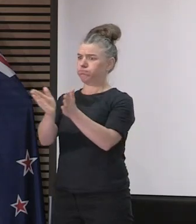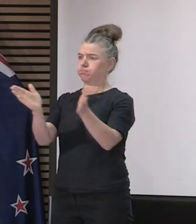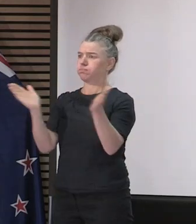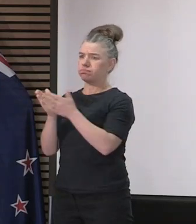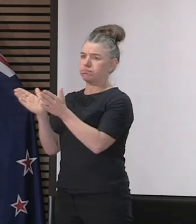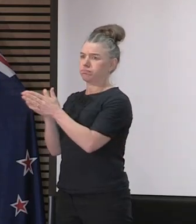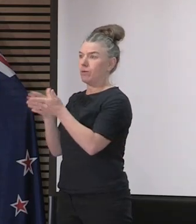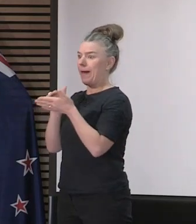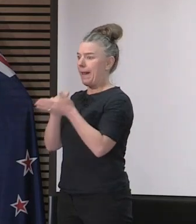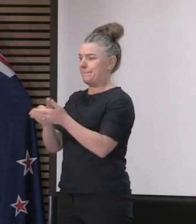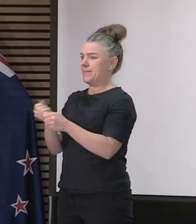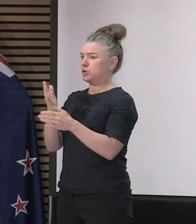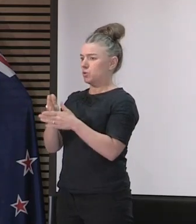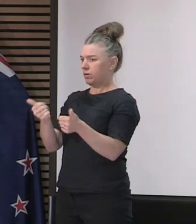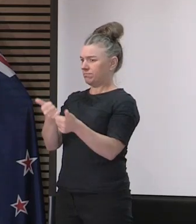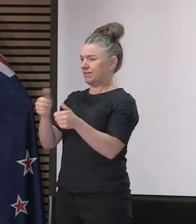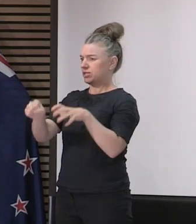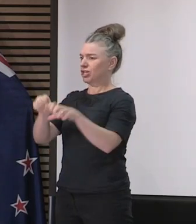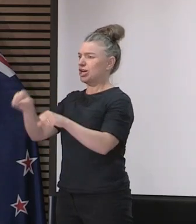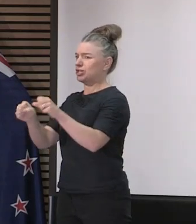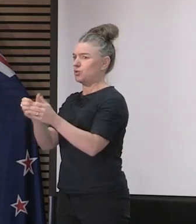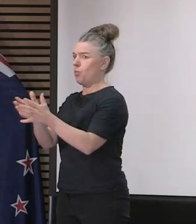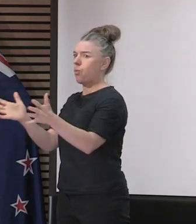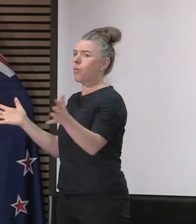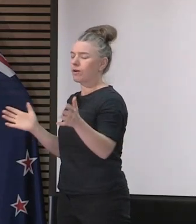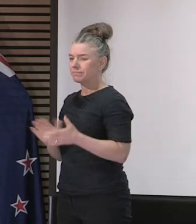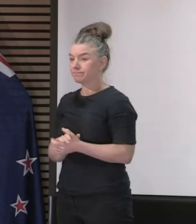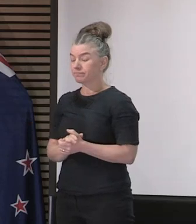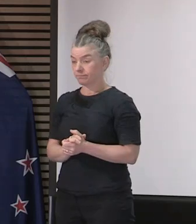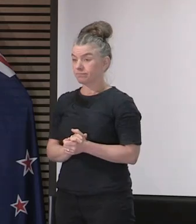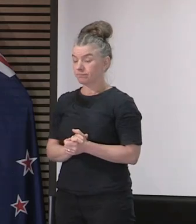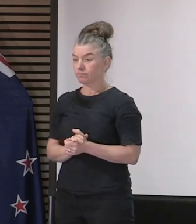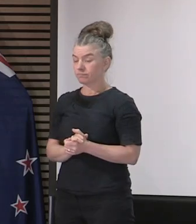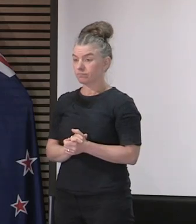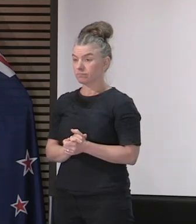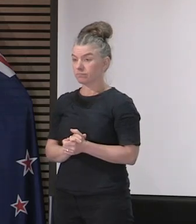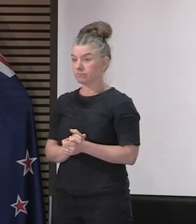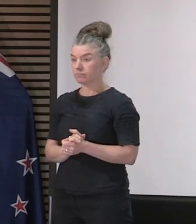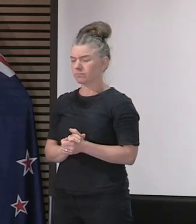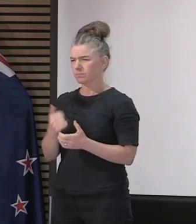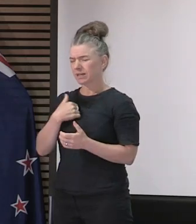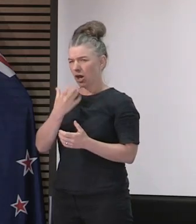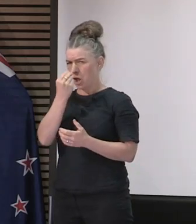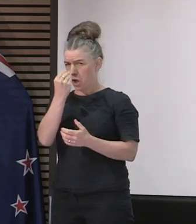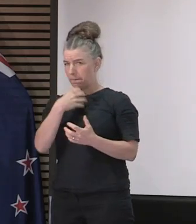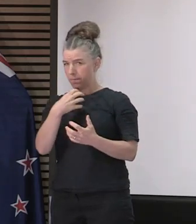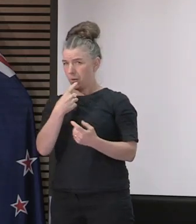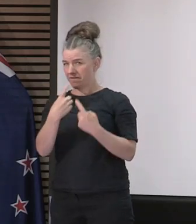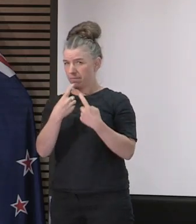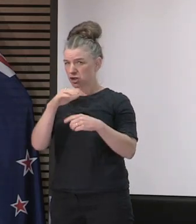symptomatic residents and staff and family members to help support and control those